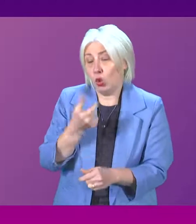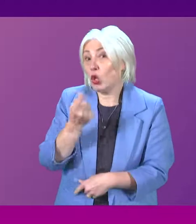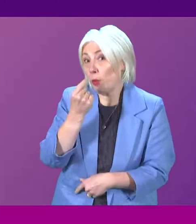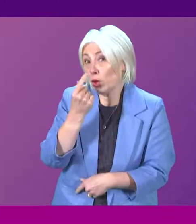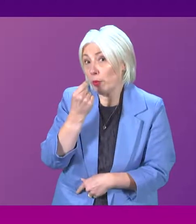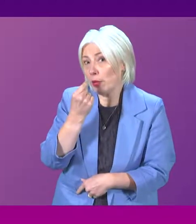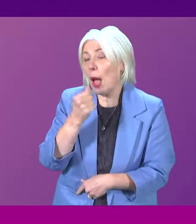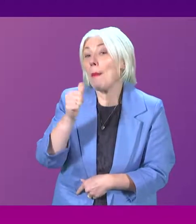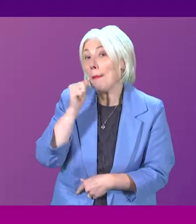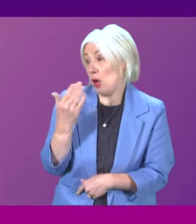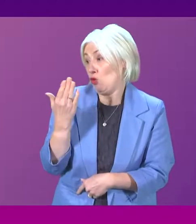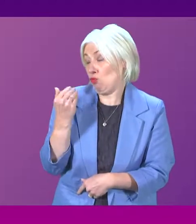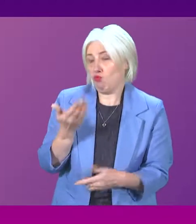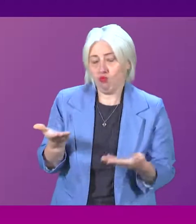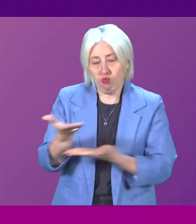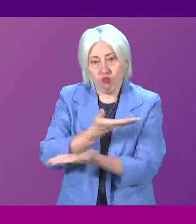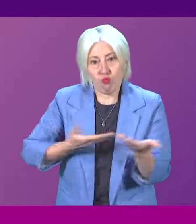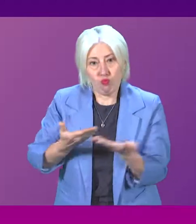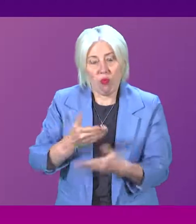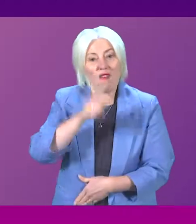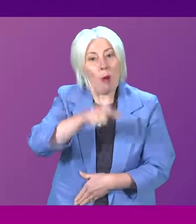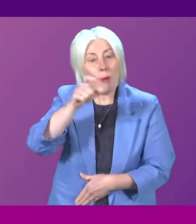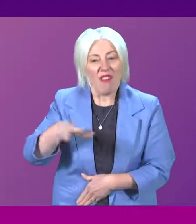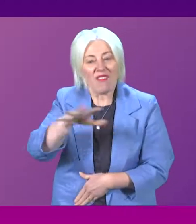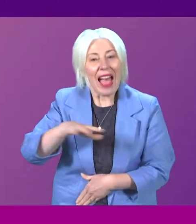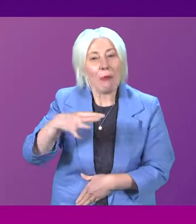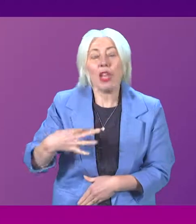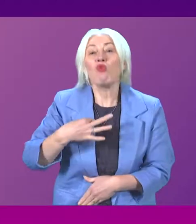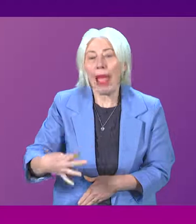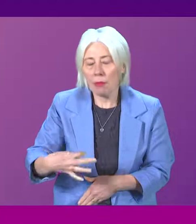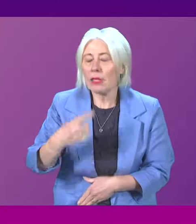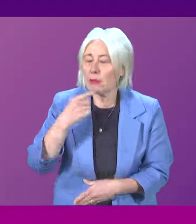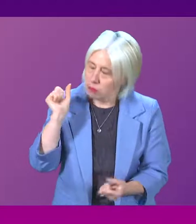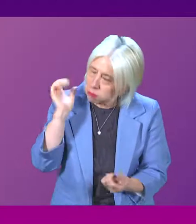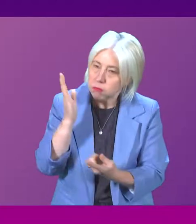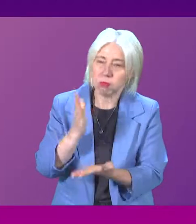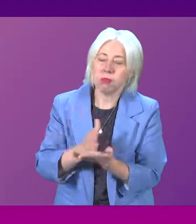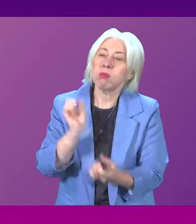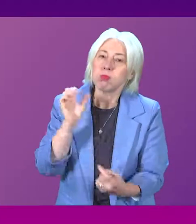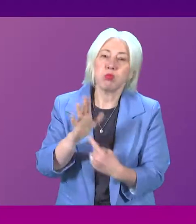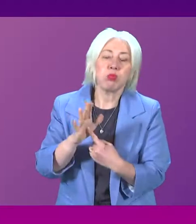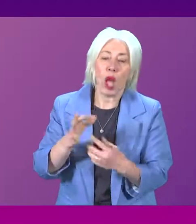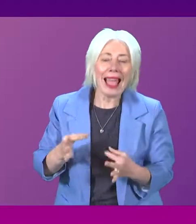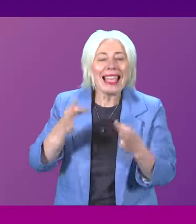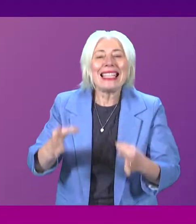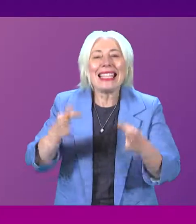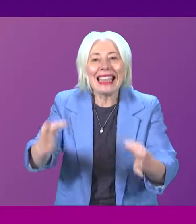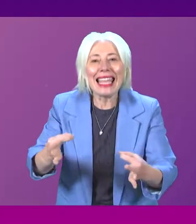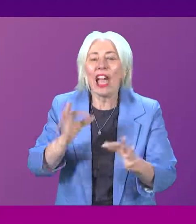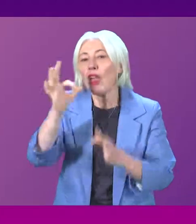From recent discussions with the representatives of bereaved families, I am acutely aware how important it is that no delay to the inquiry should arise from Lady Poole’s resignation